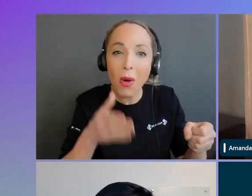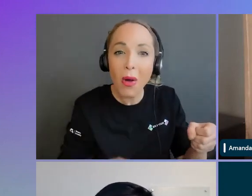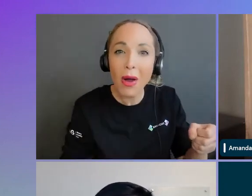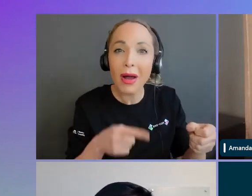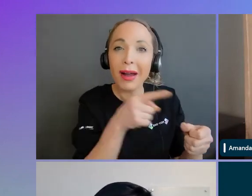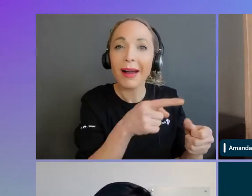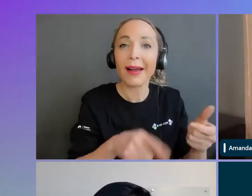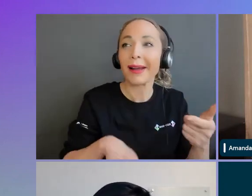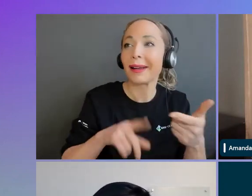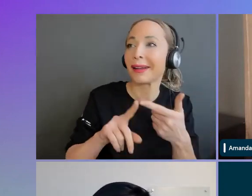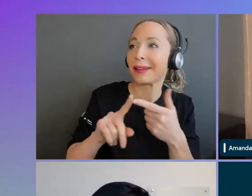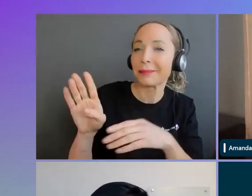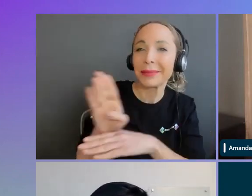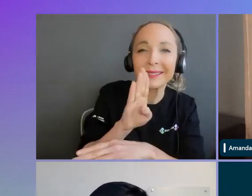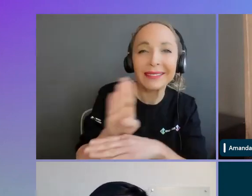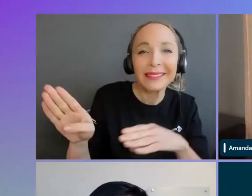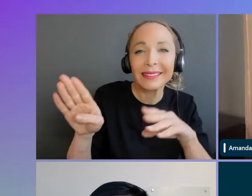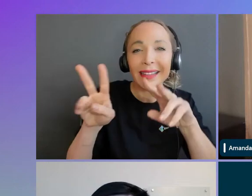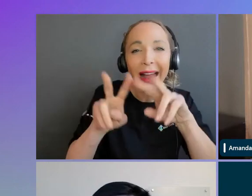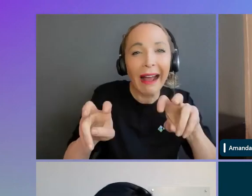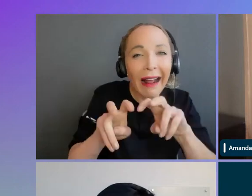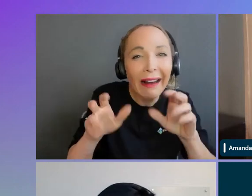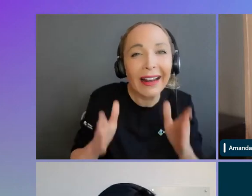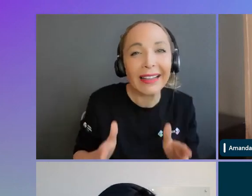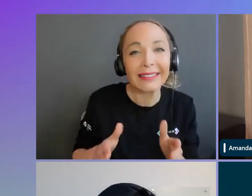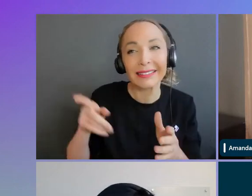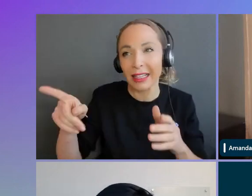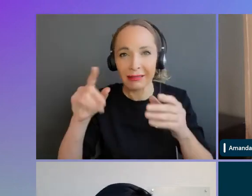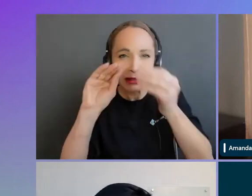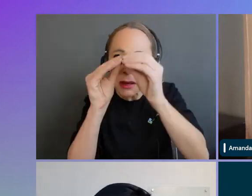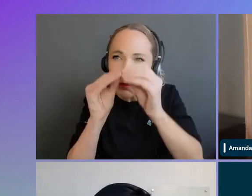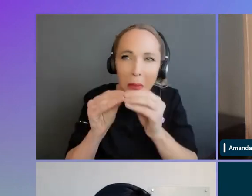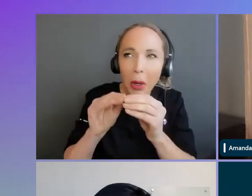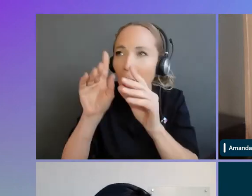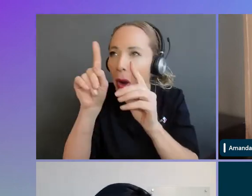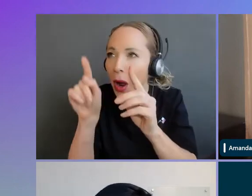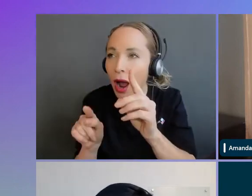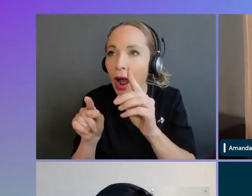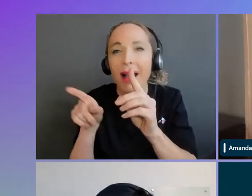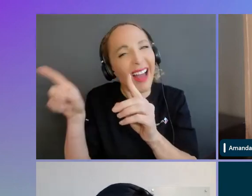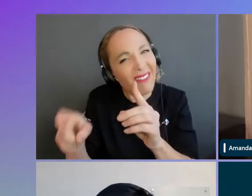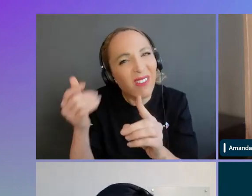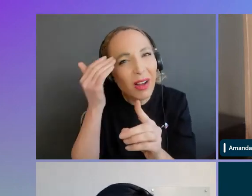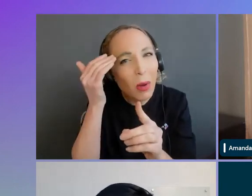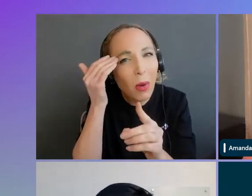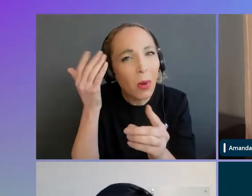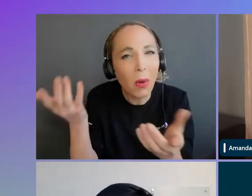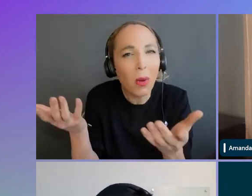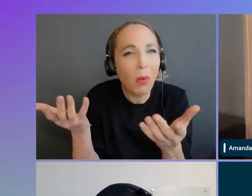you know, what to look out for. You know, they get tickets that may end up in their queue. They need to be able to say, oh,